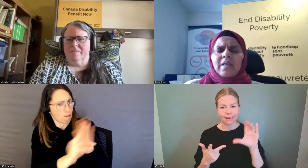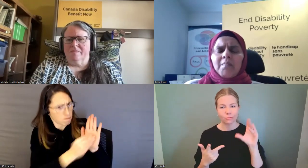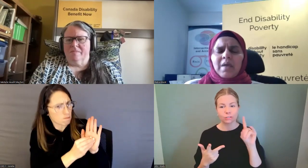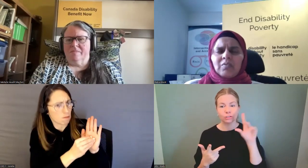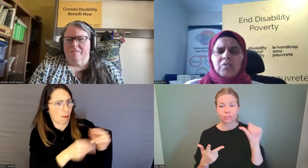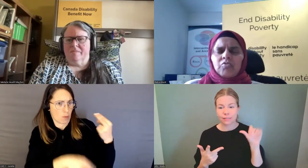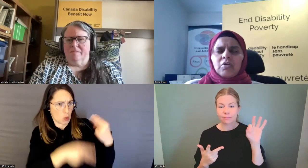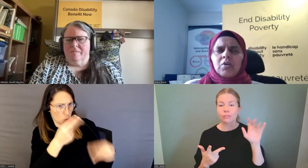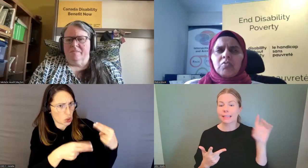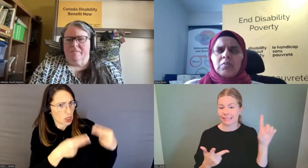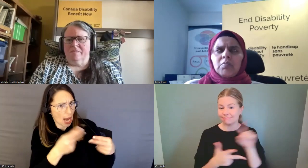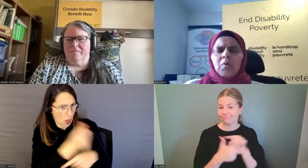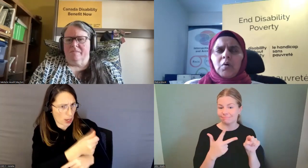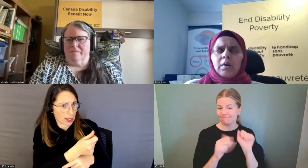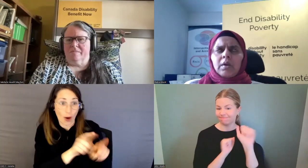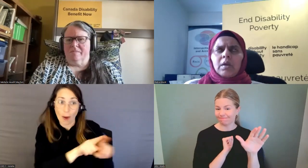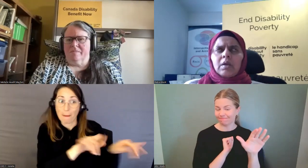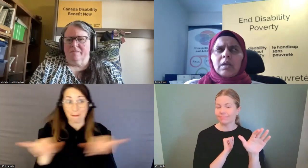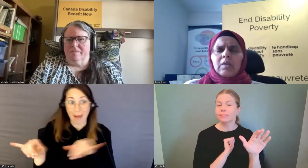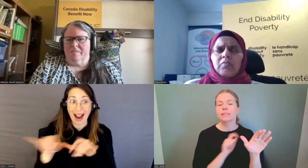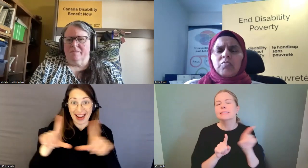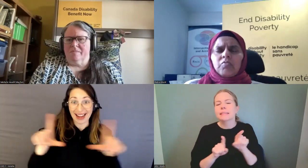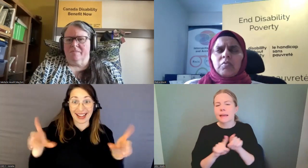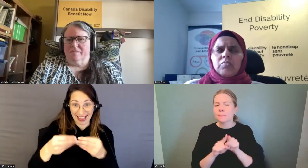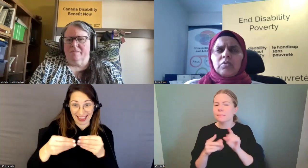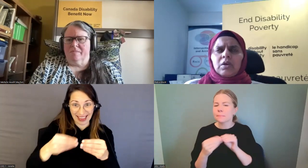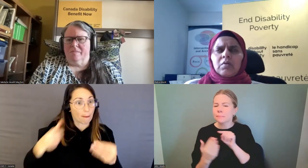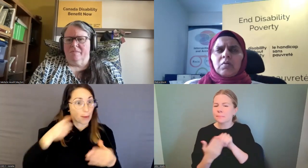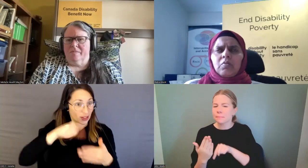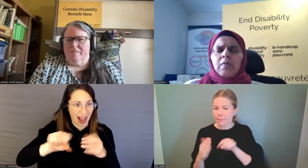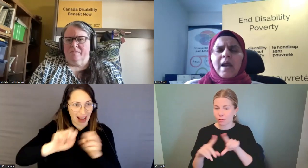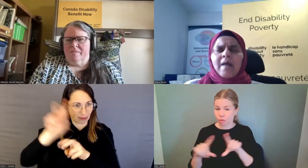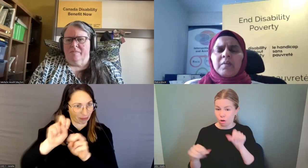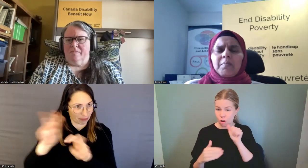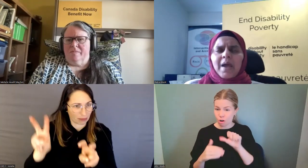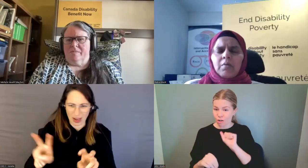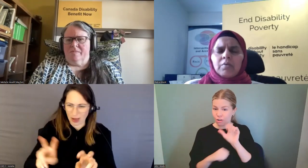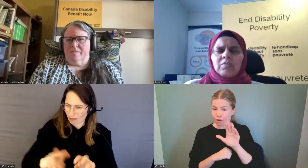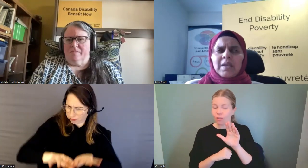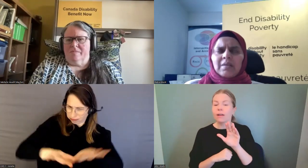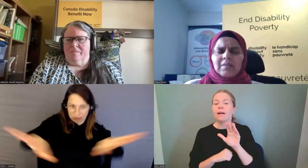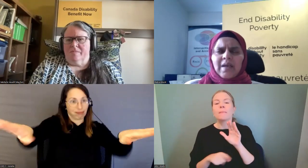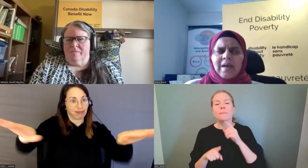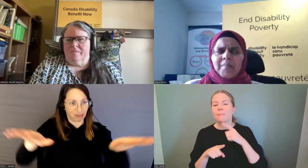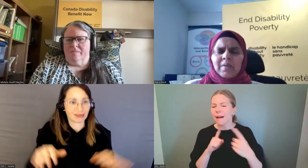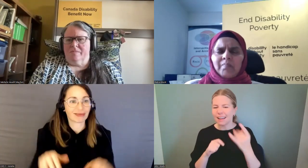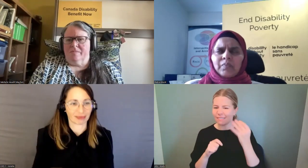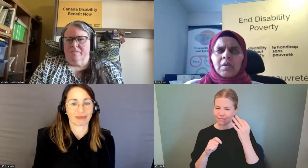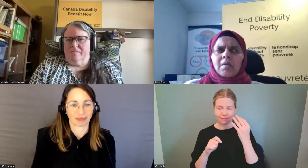MESSAGE TO MORE INDIVIDUALS WHO HAVE THE POWER TO MAKE THIS HAPPEN.